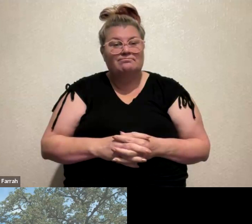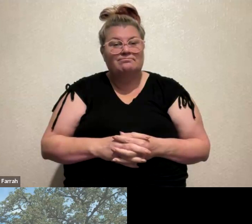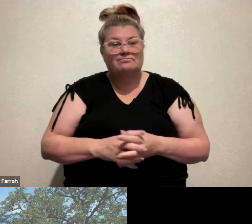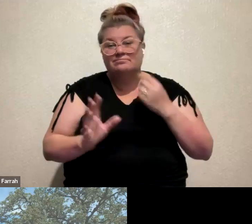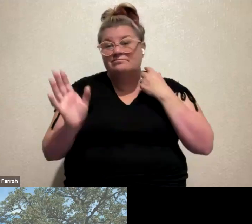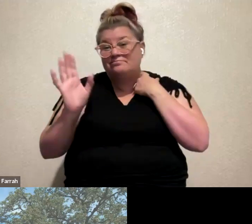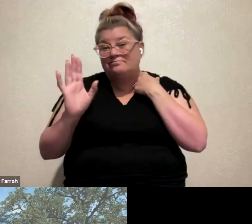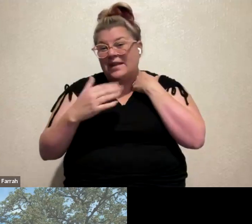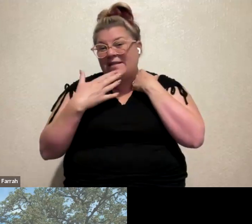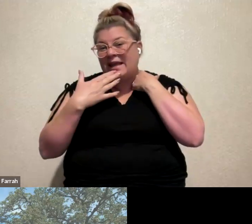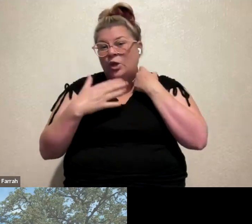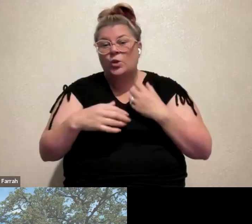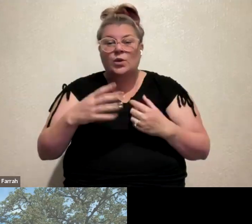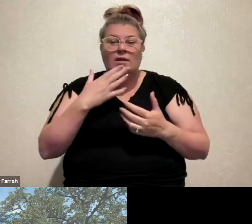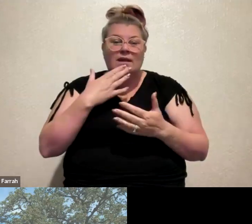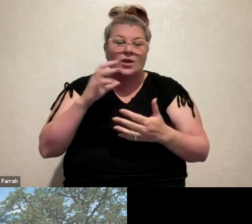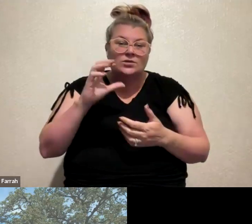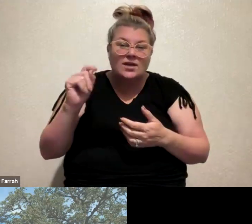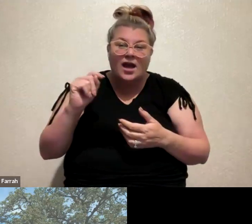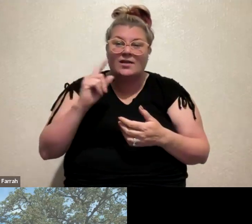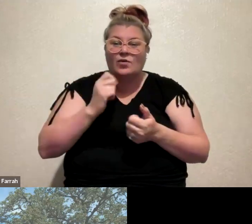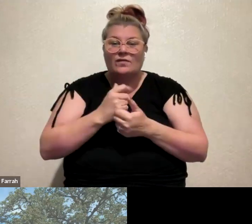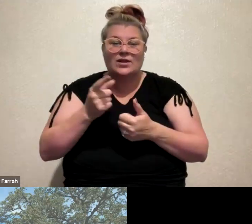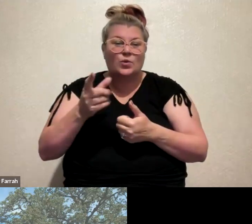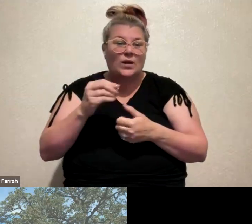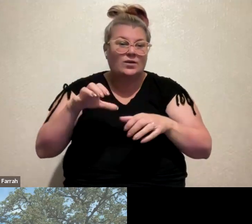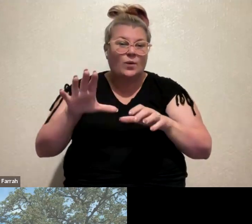Scott, thank you for everything that you and the team have done to put together the Digital Equity